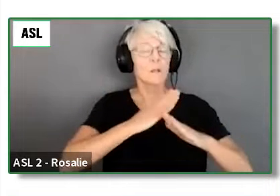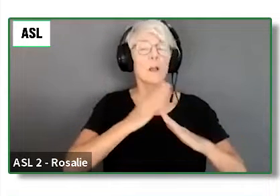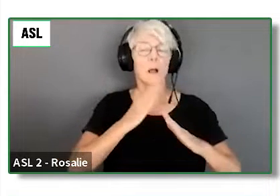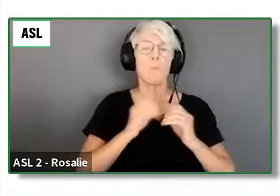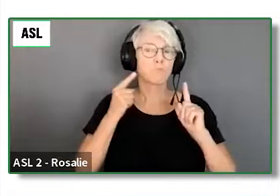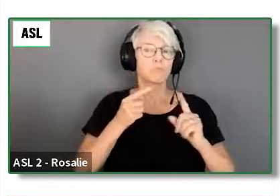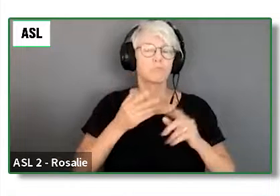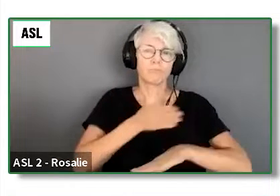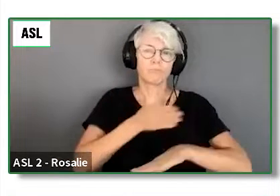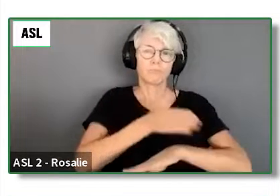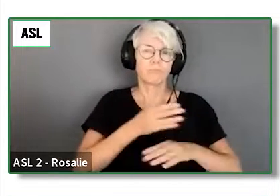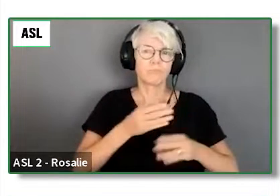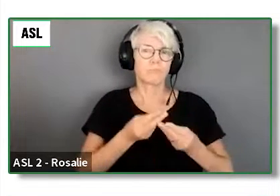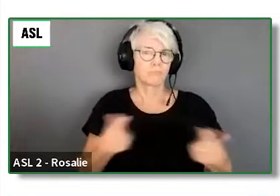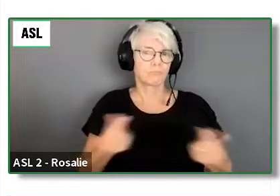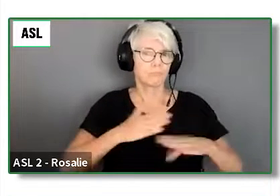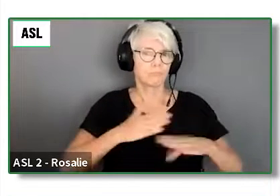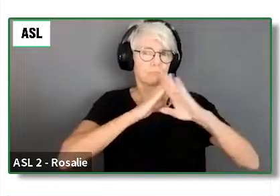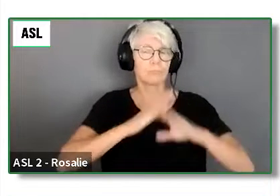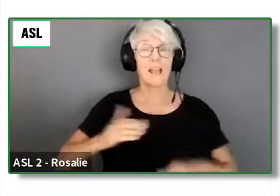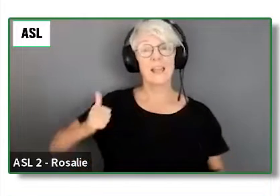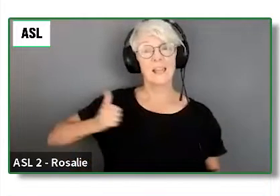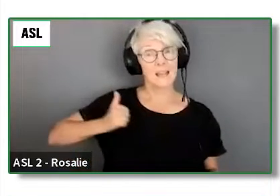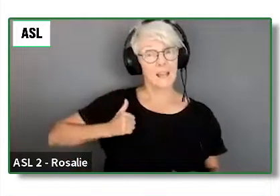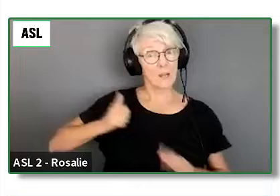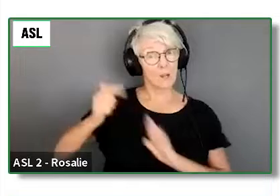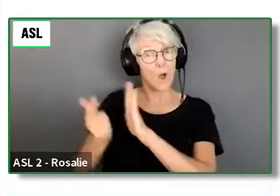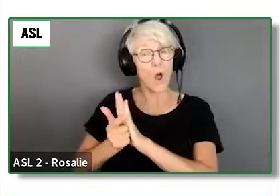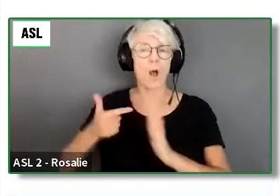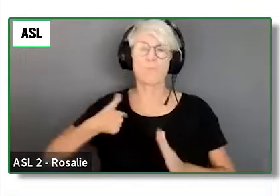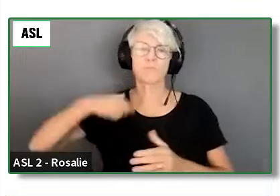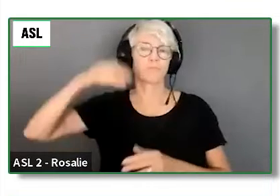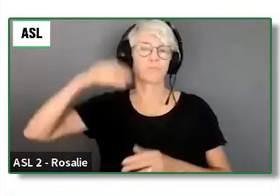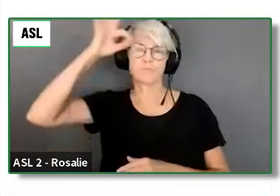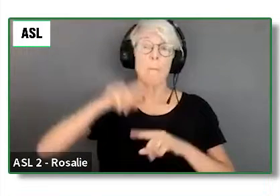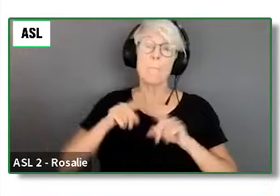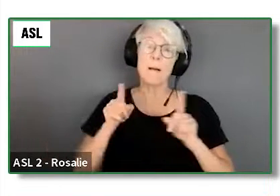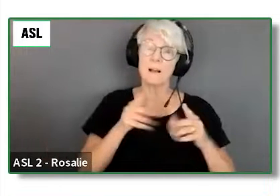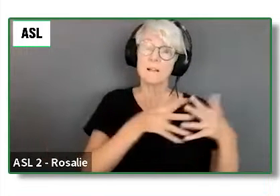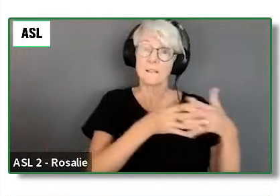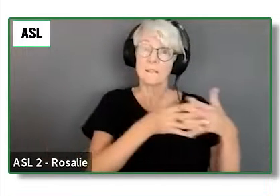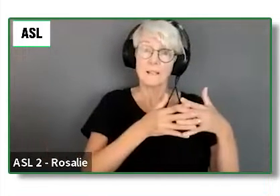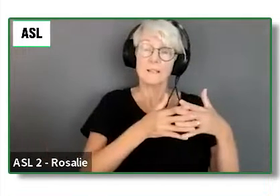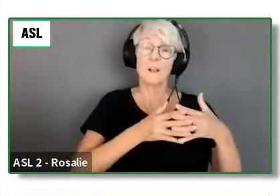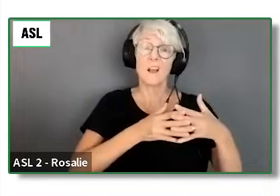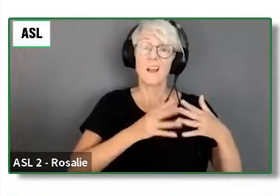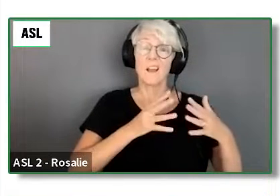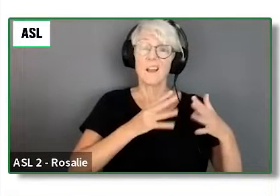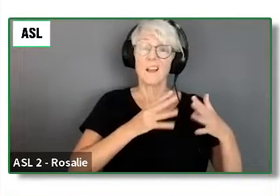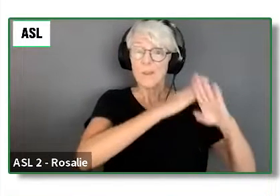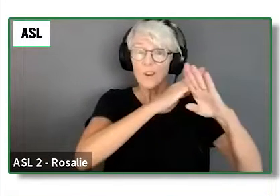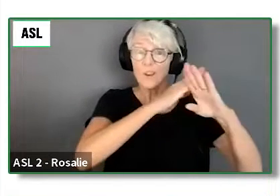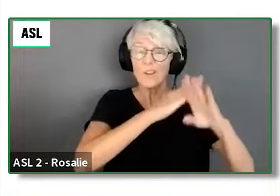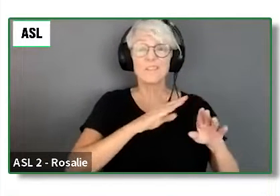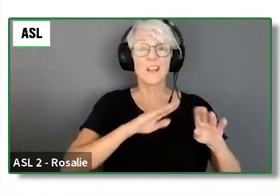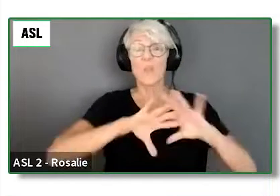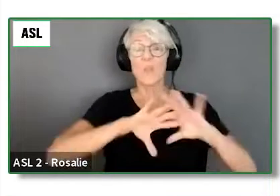laws, the barriers we face here in the states I'm sure are pretty similar and universal but I'm also not going to focus on